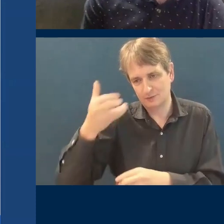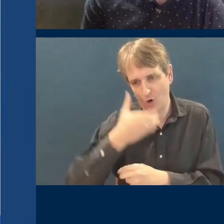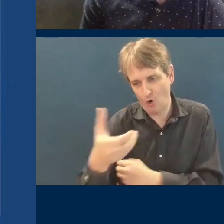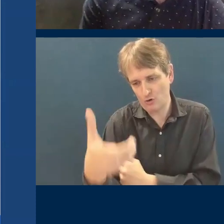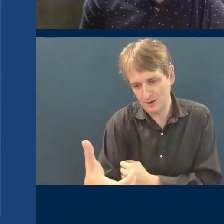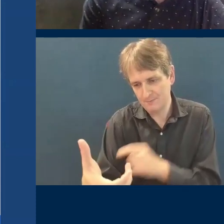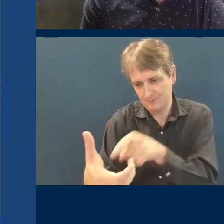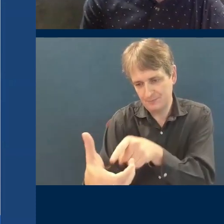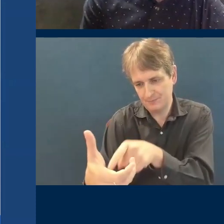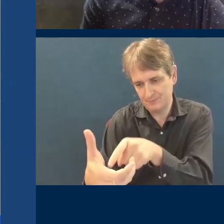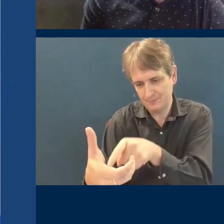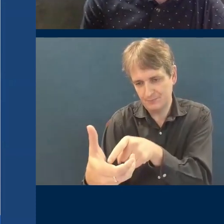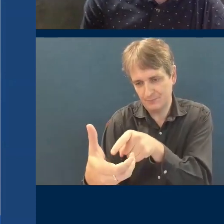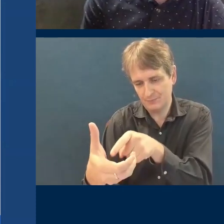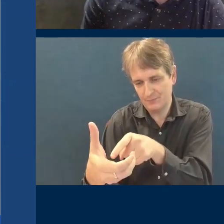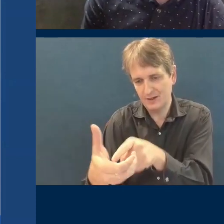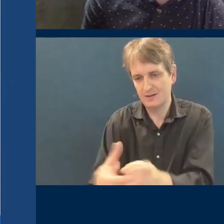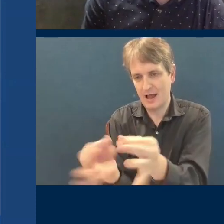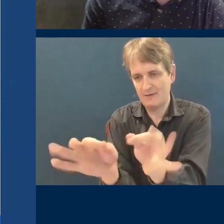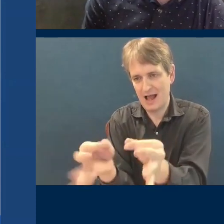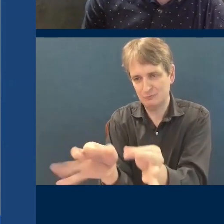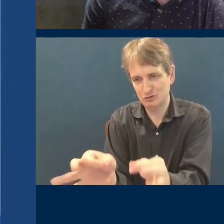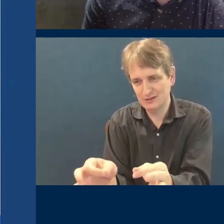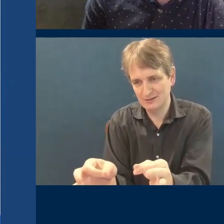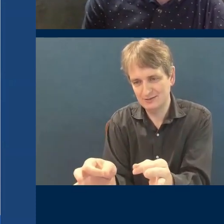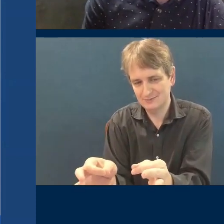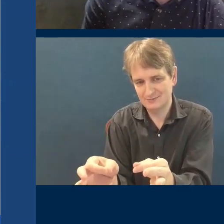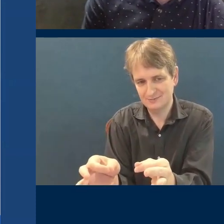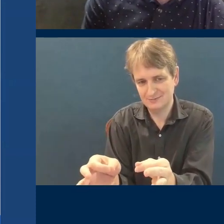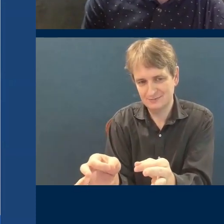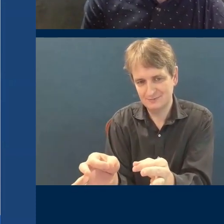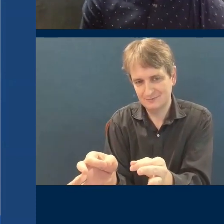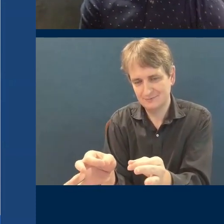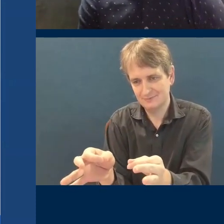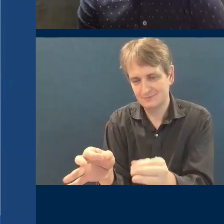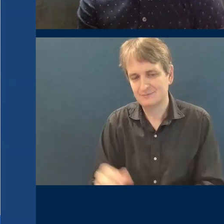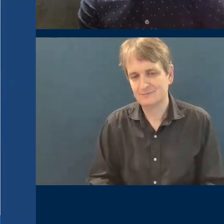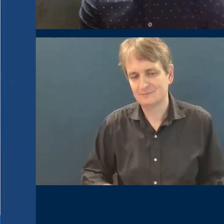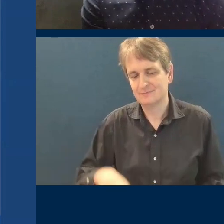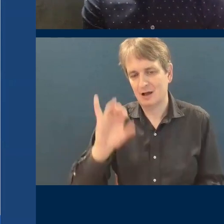and they are using a phone in their conversation that is displaying captions on the phone.